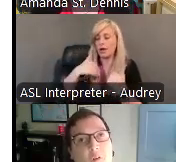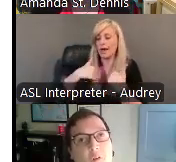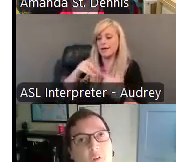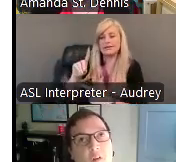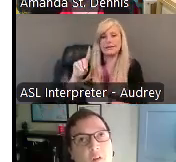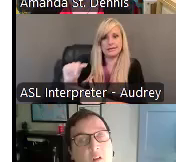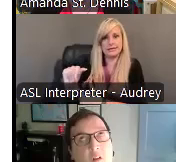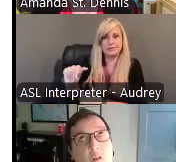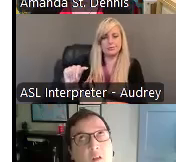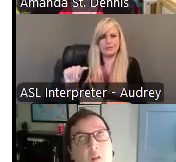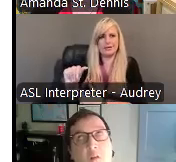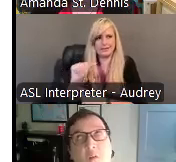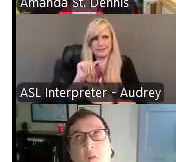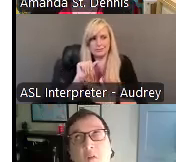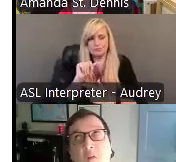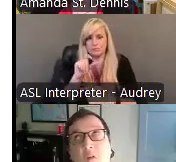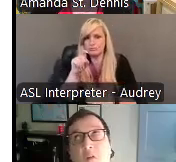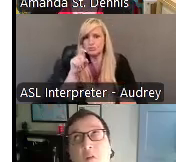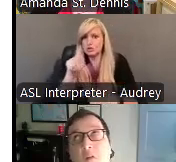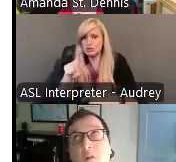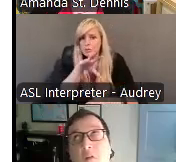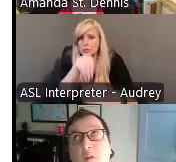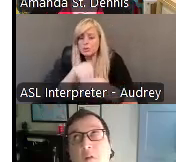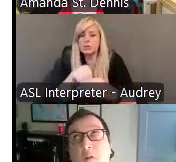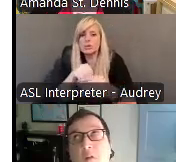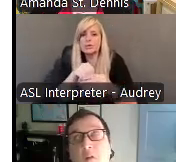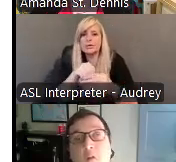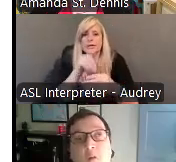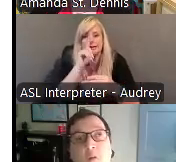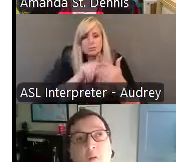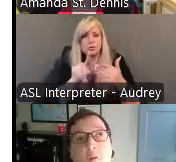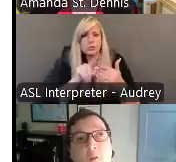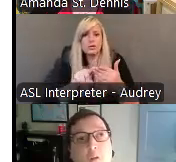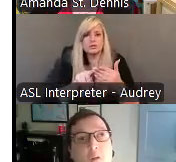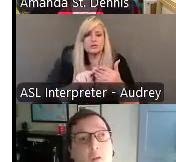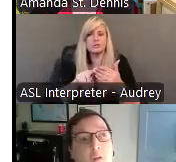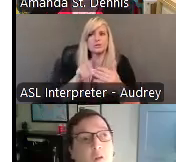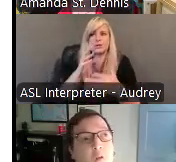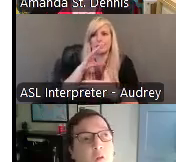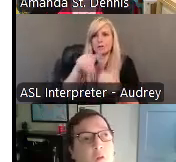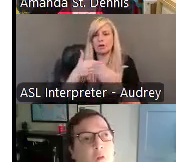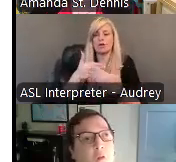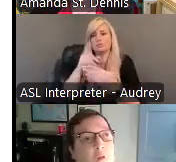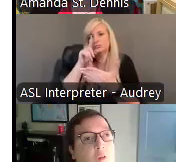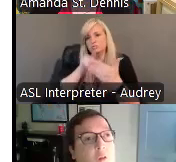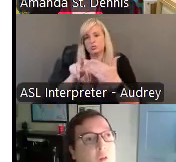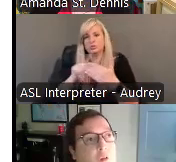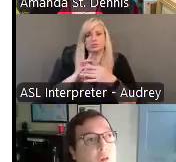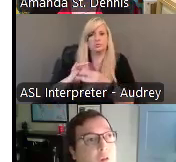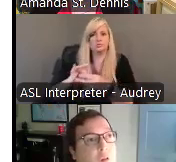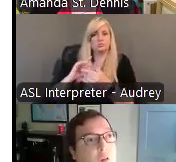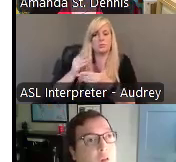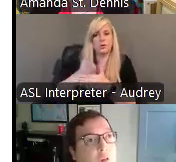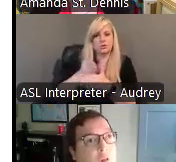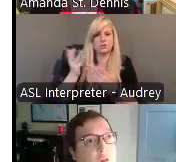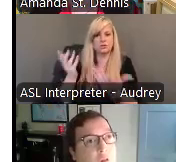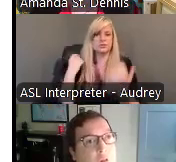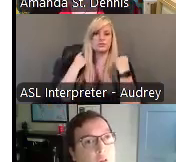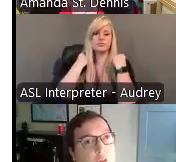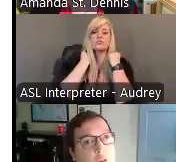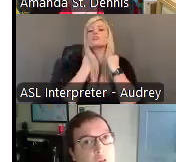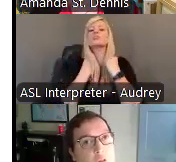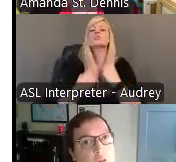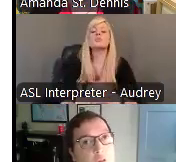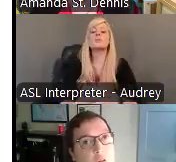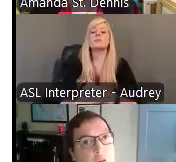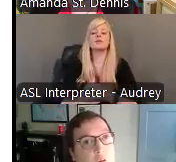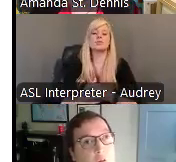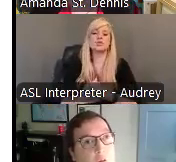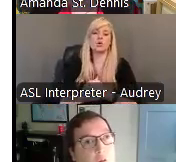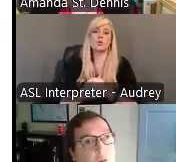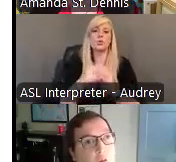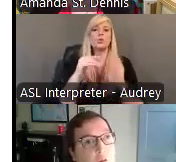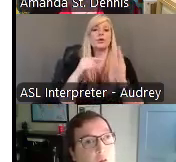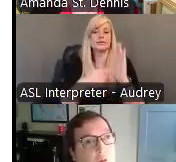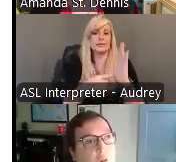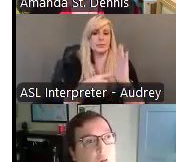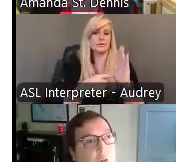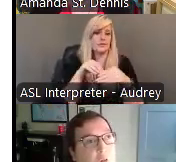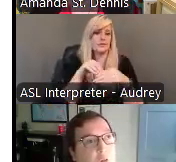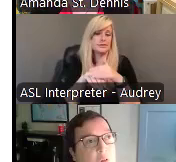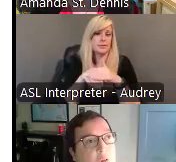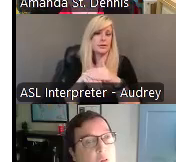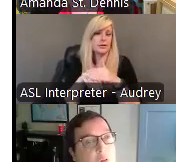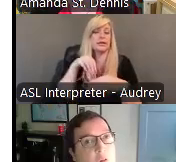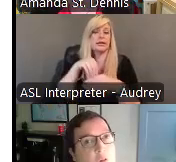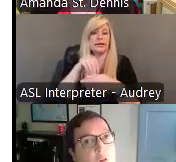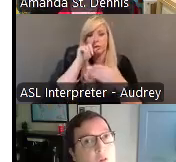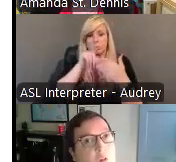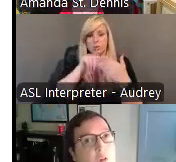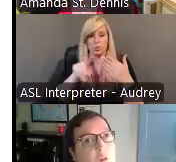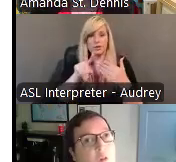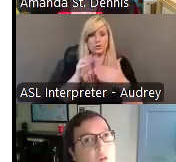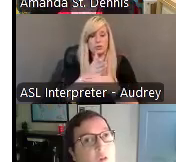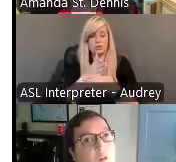research partnership. So next slide. Some of those examples of accessibility within our partnerships